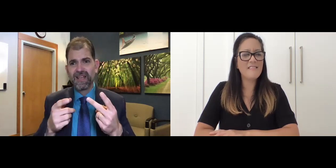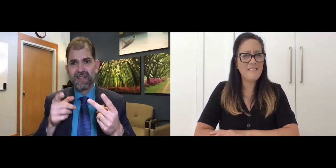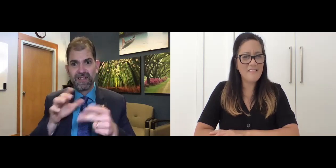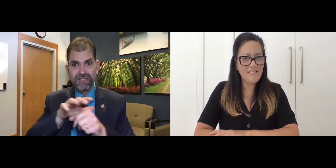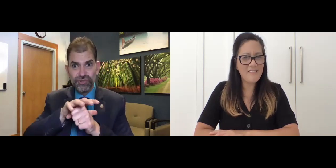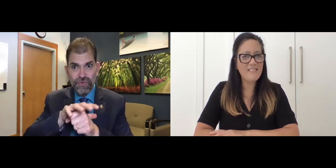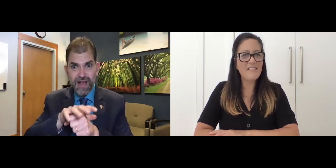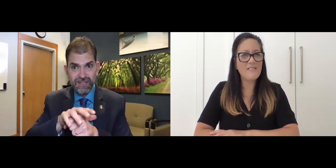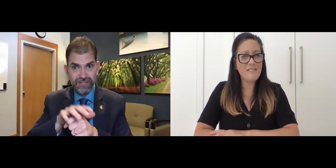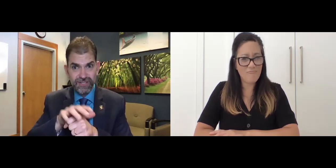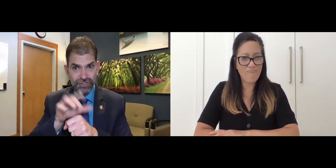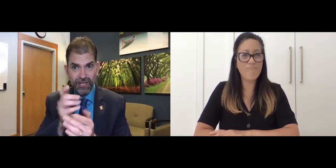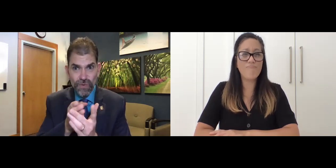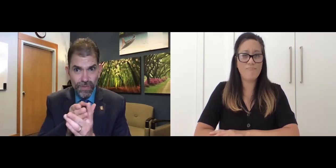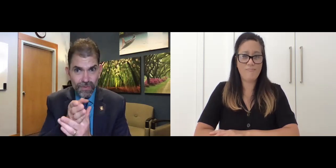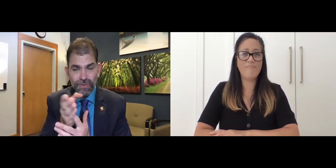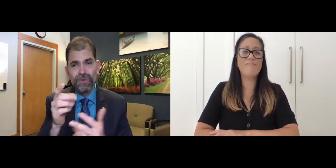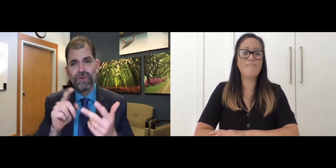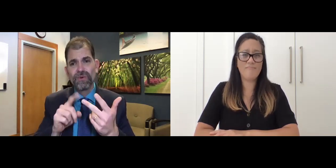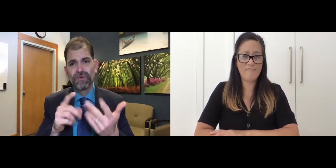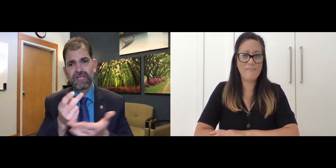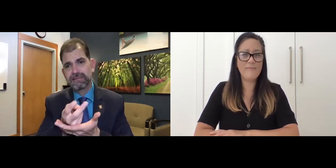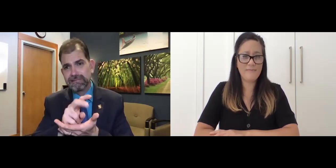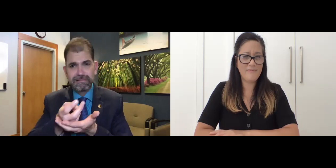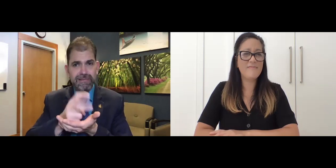environment. She knew that as a stressful environment